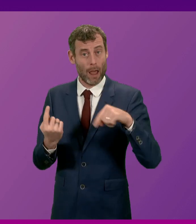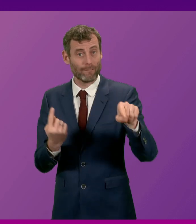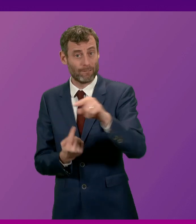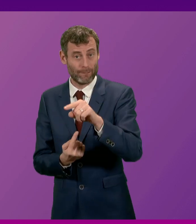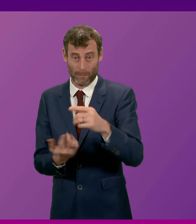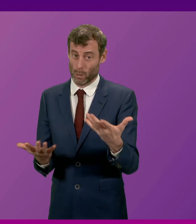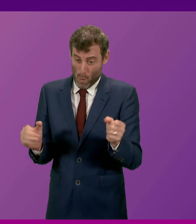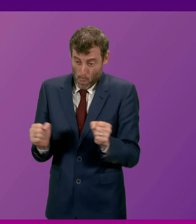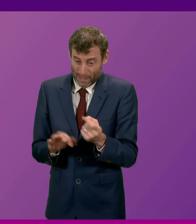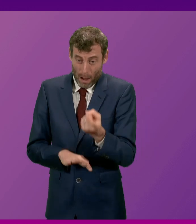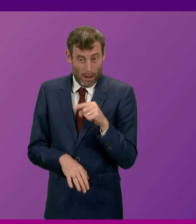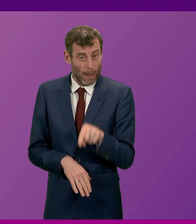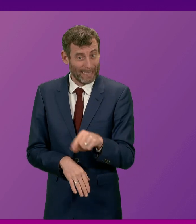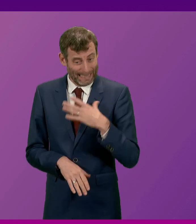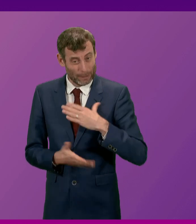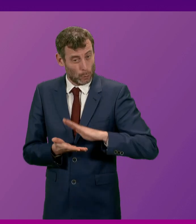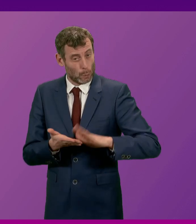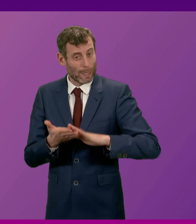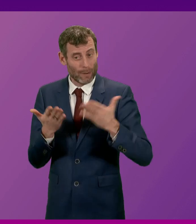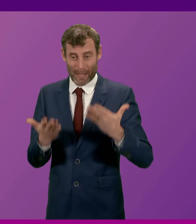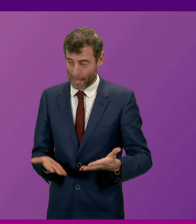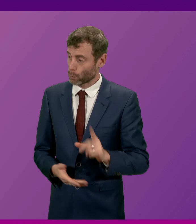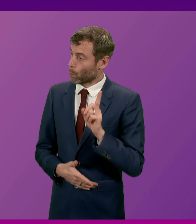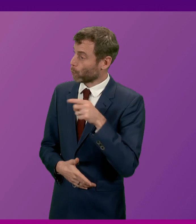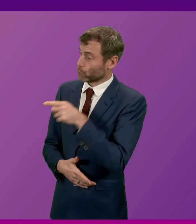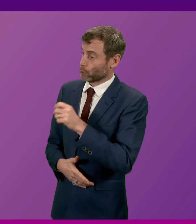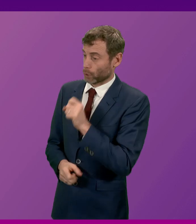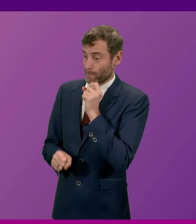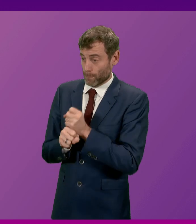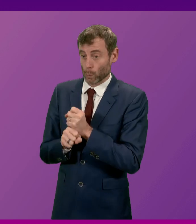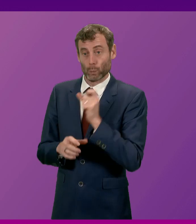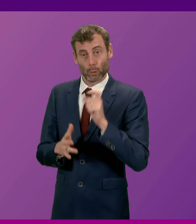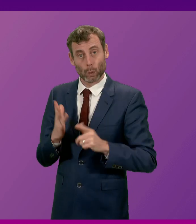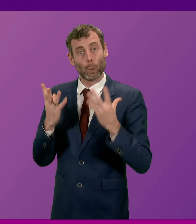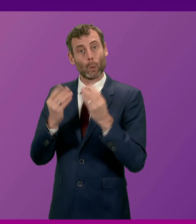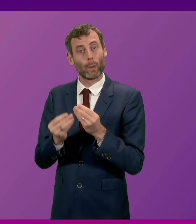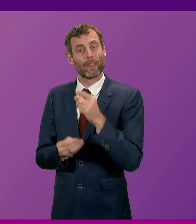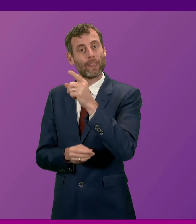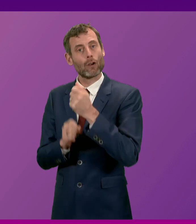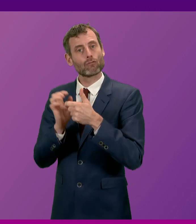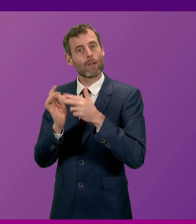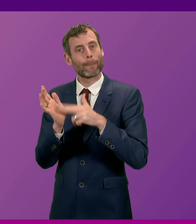urgent action is the Scottish Government going to take with NHS Grampian to fix this mess?